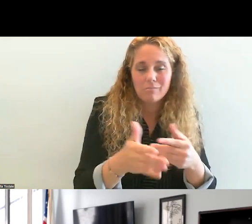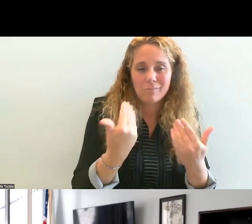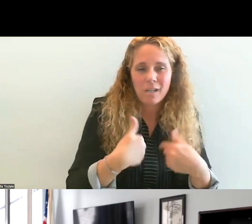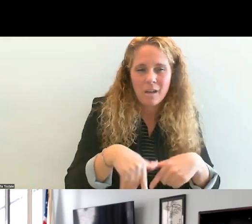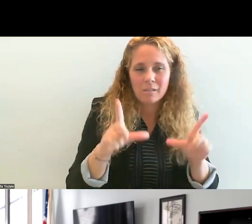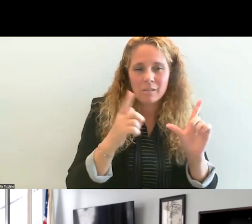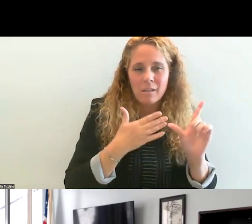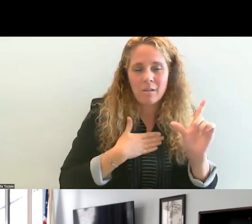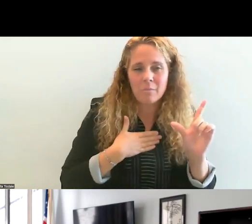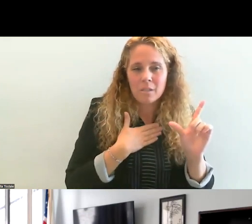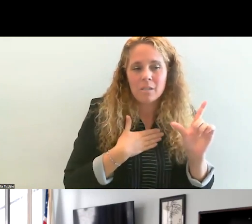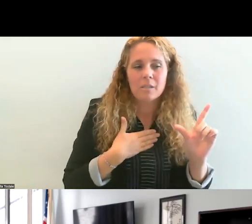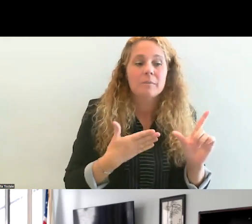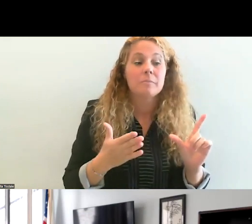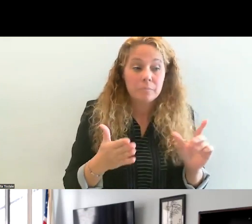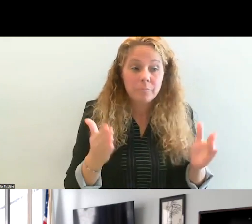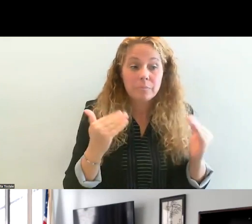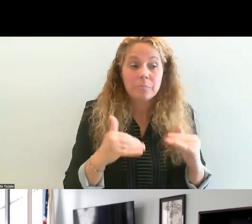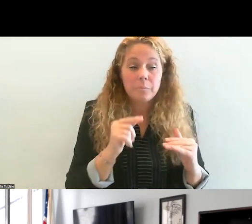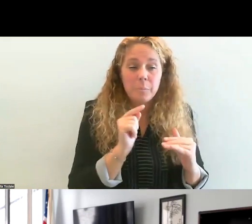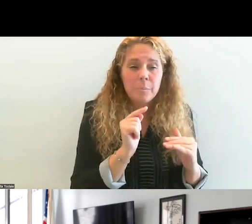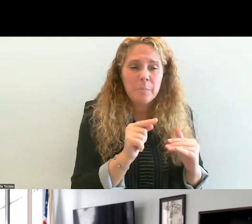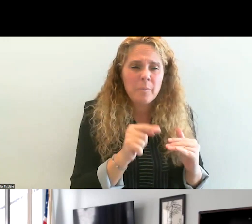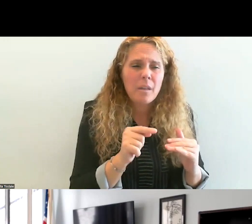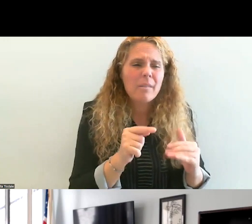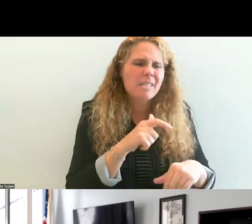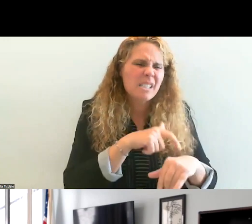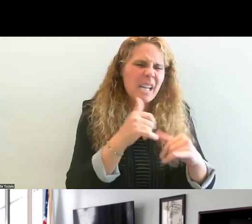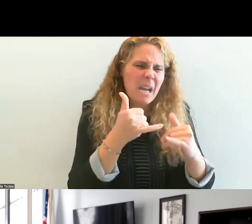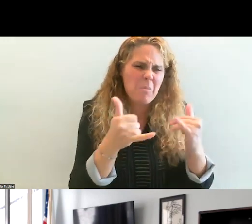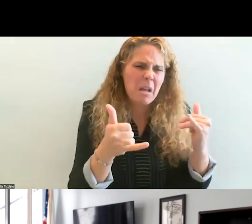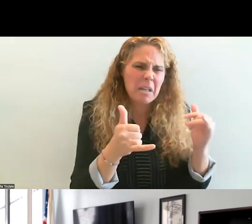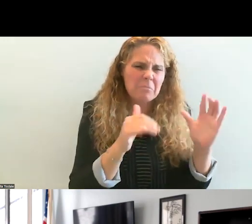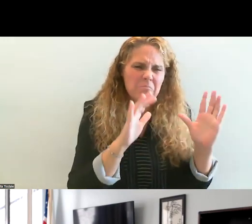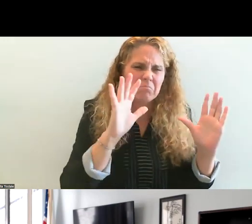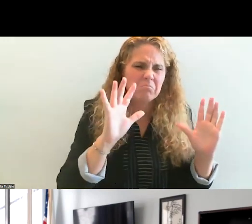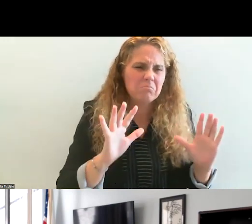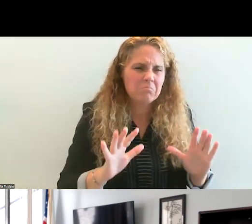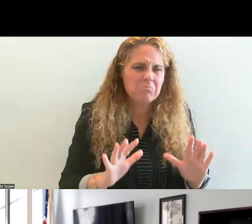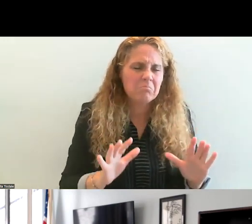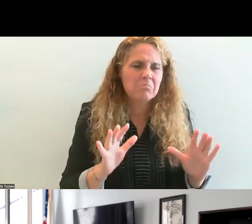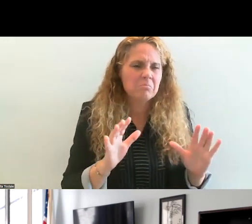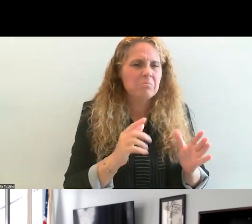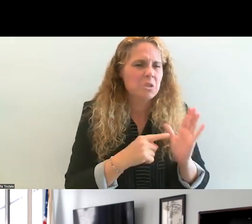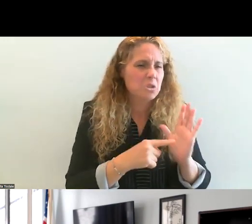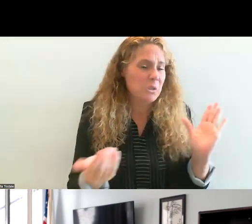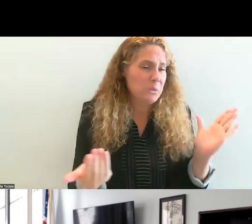. THIS IS A TIME LINE TO SHOW YOU HOW NEW THESE ARE.